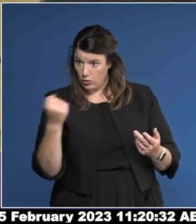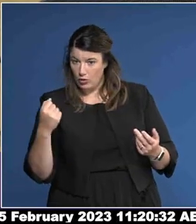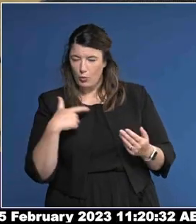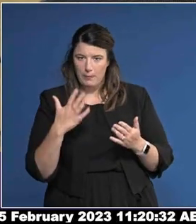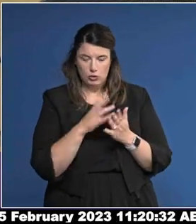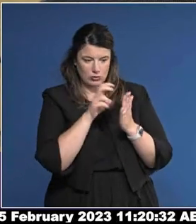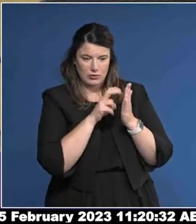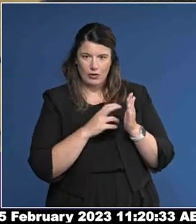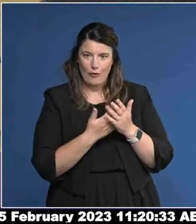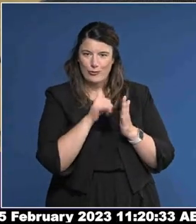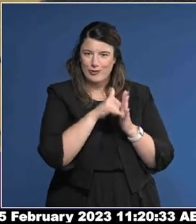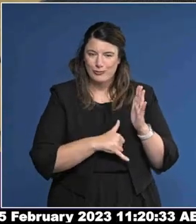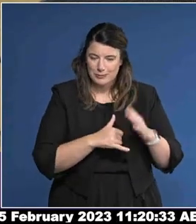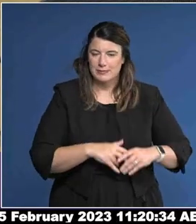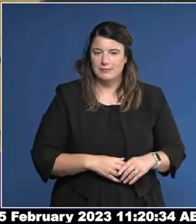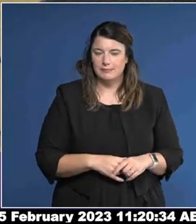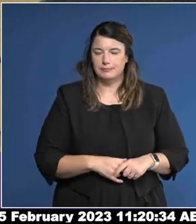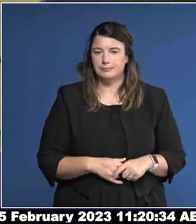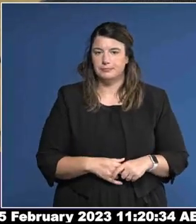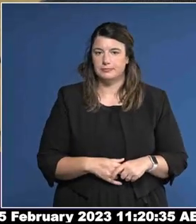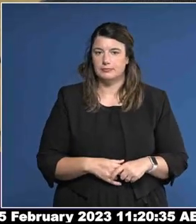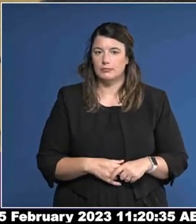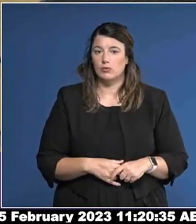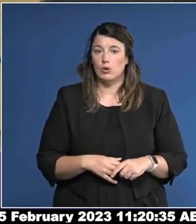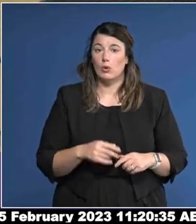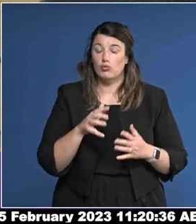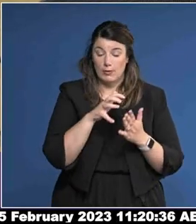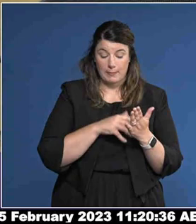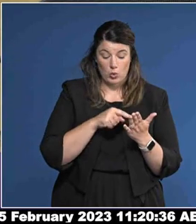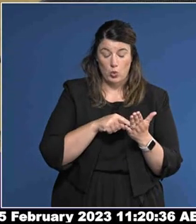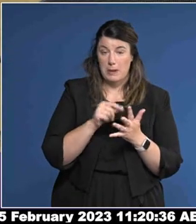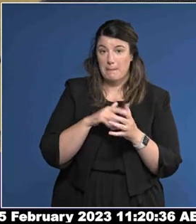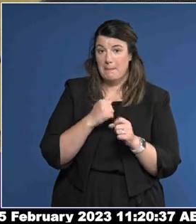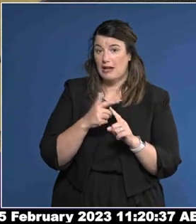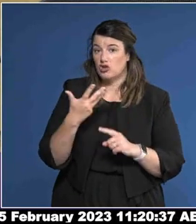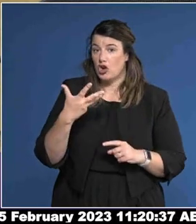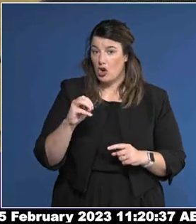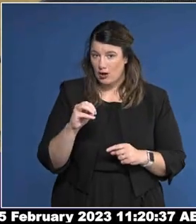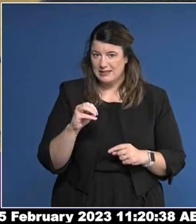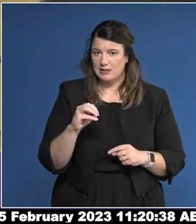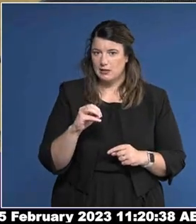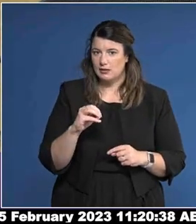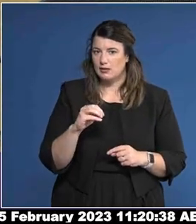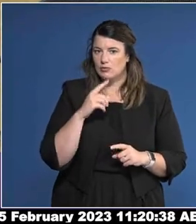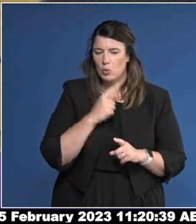So the report at page 90 reflects some research and the literature review that